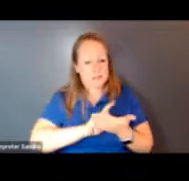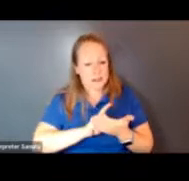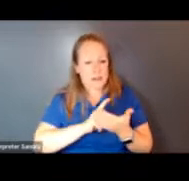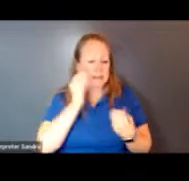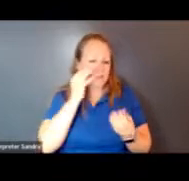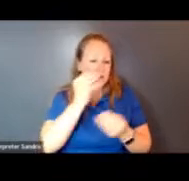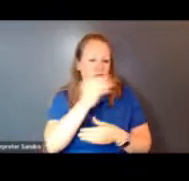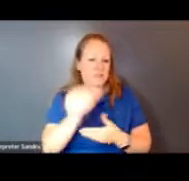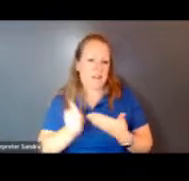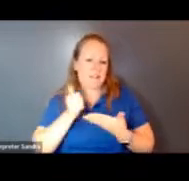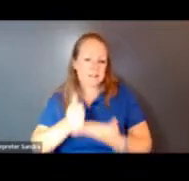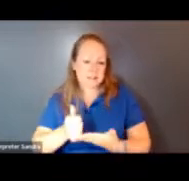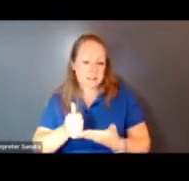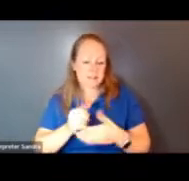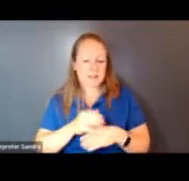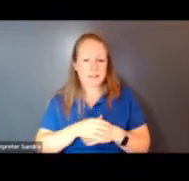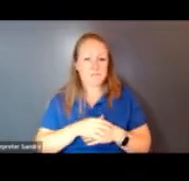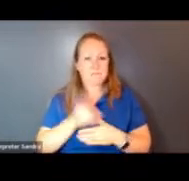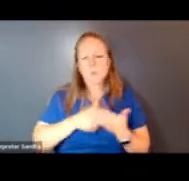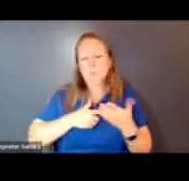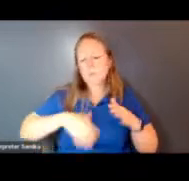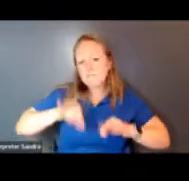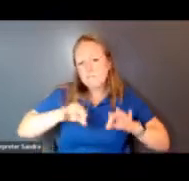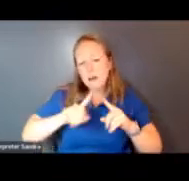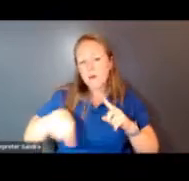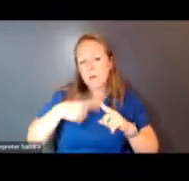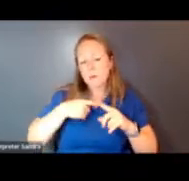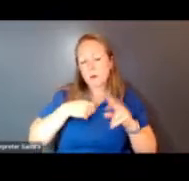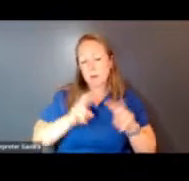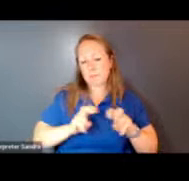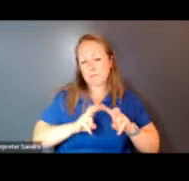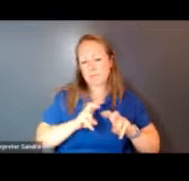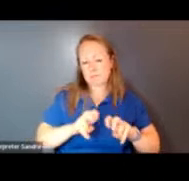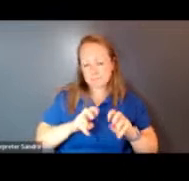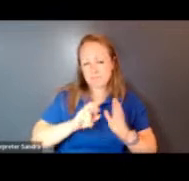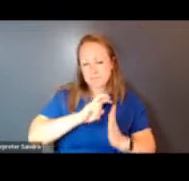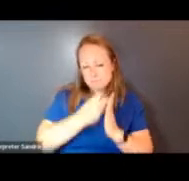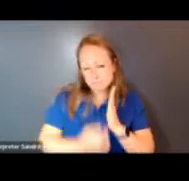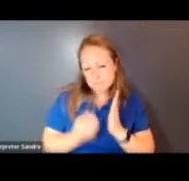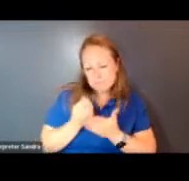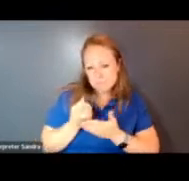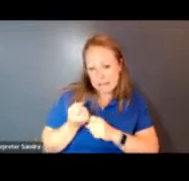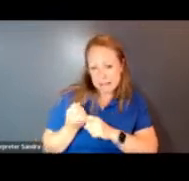when we started really digging into this work last year, that there aren't as many resources